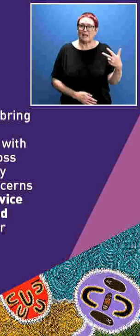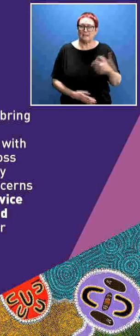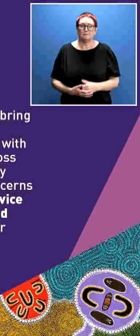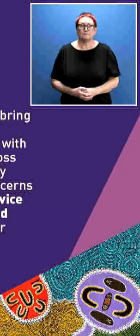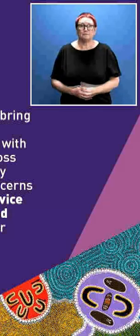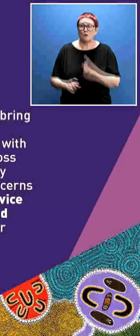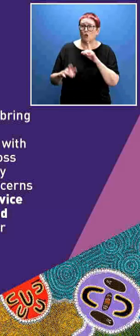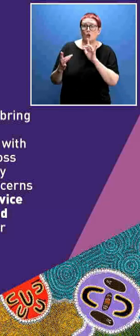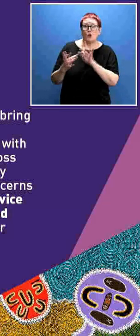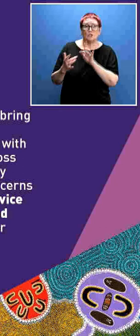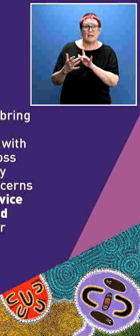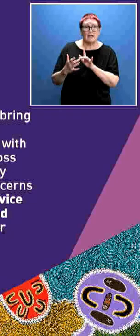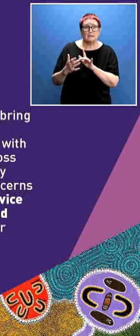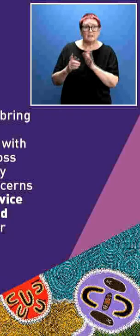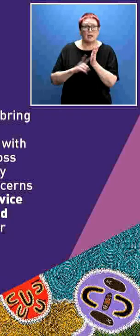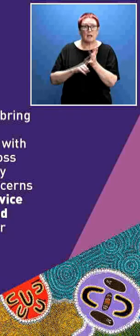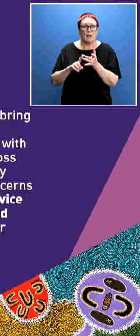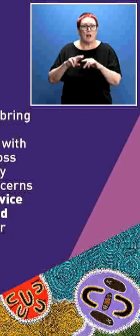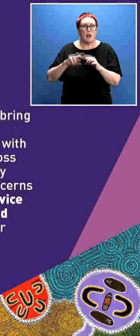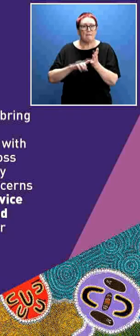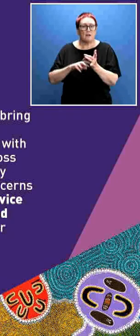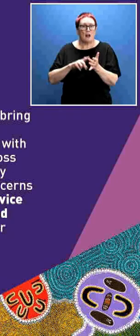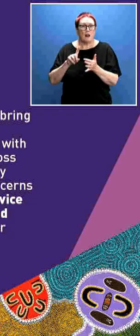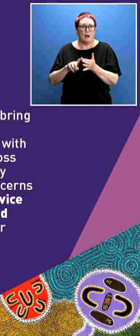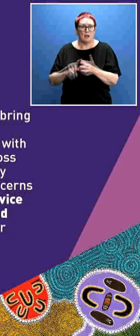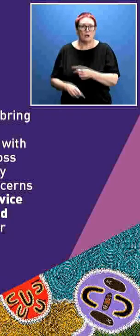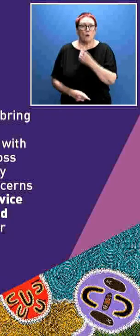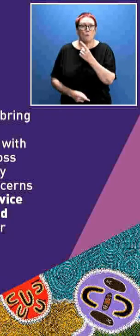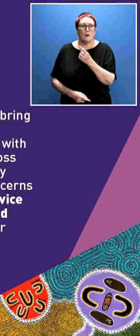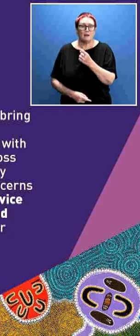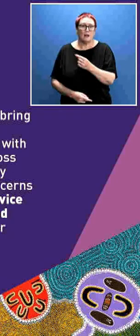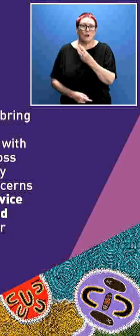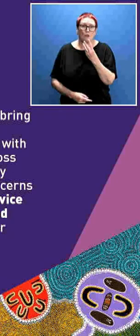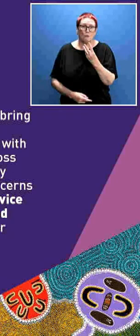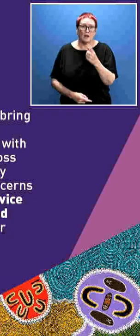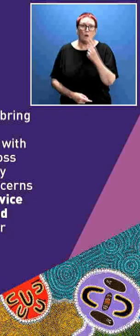You can also contact Lifeline on 11 14,